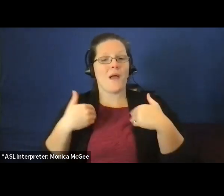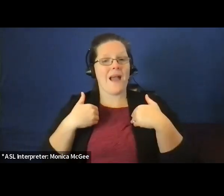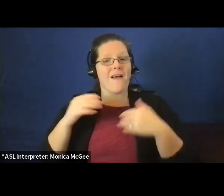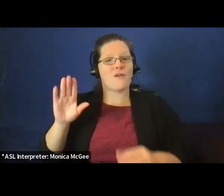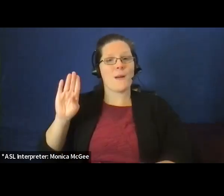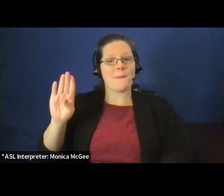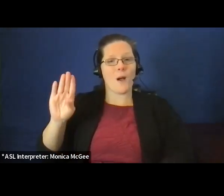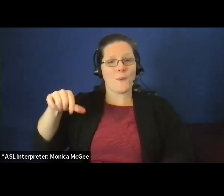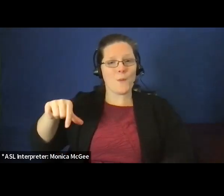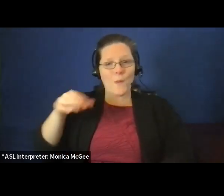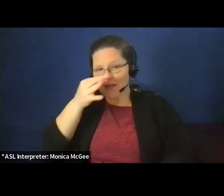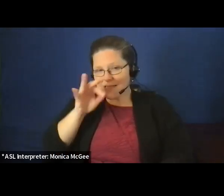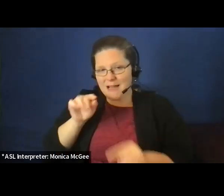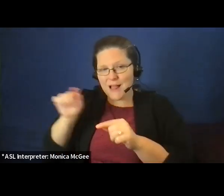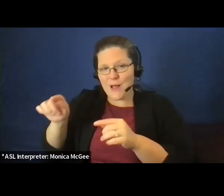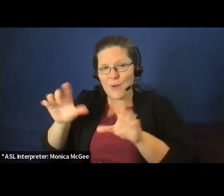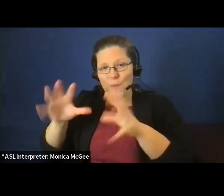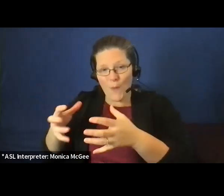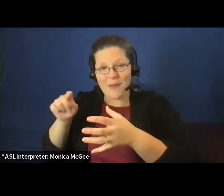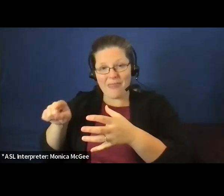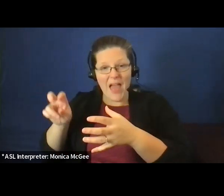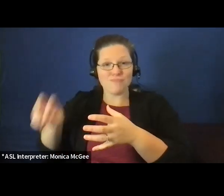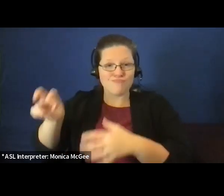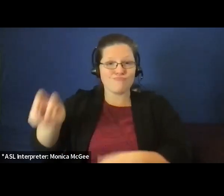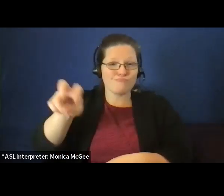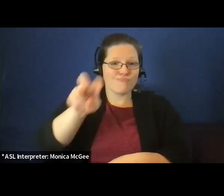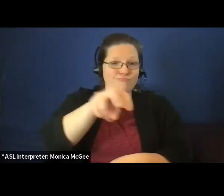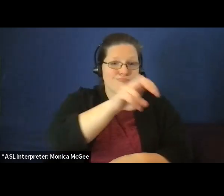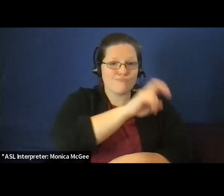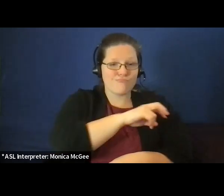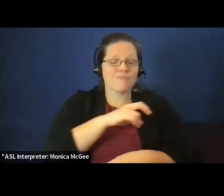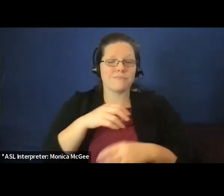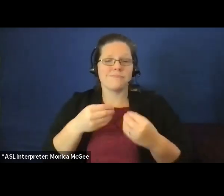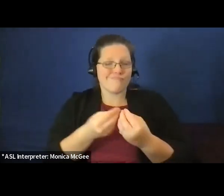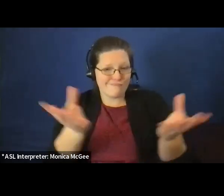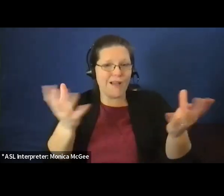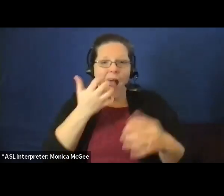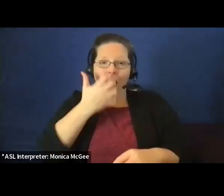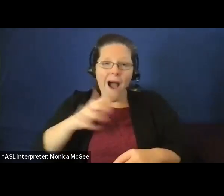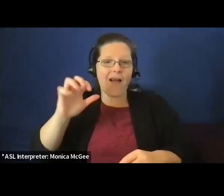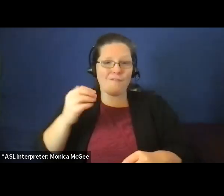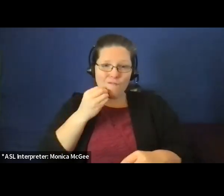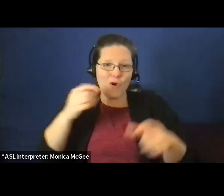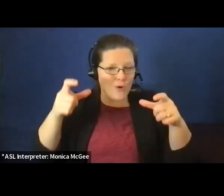very -- they don't taste very good, but sometimes that's all you get and